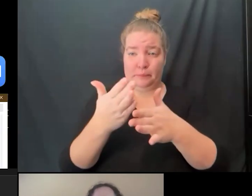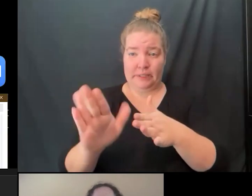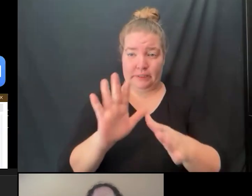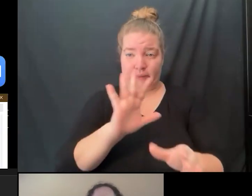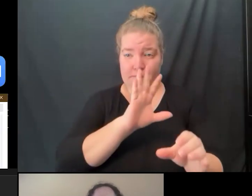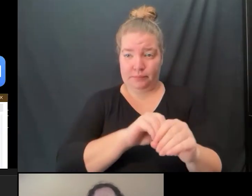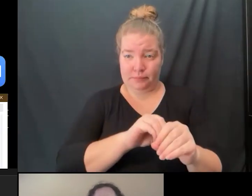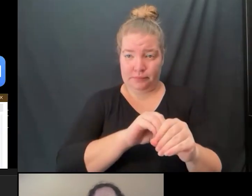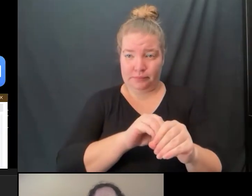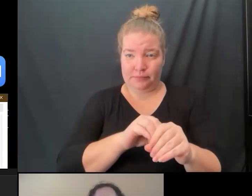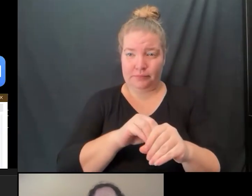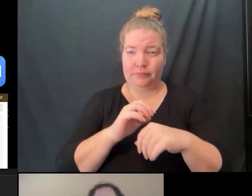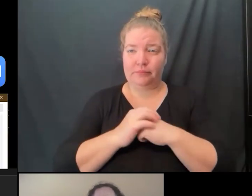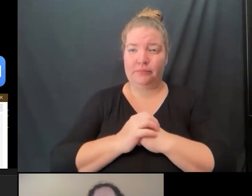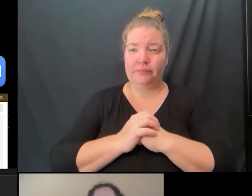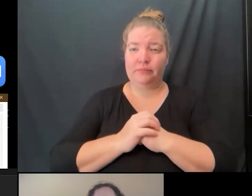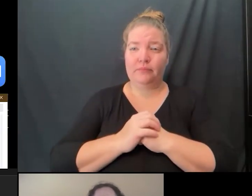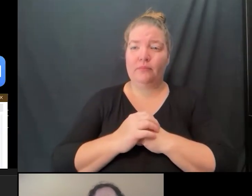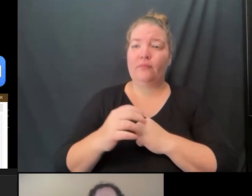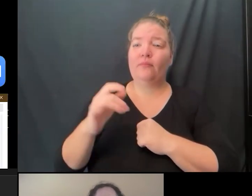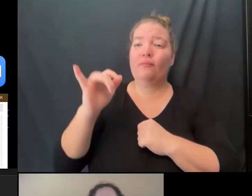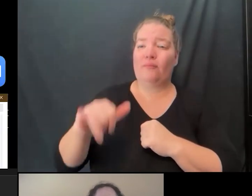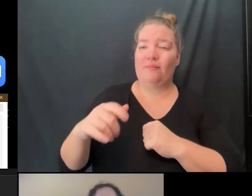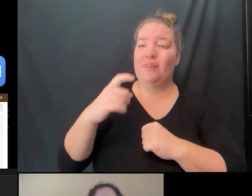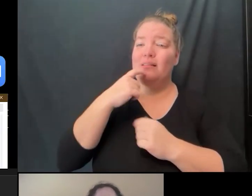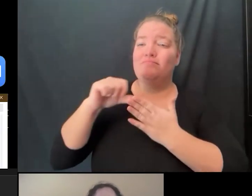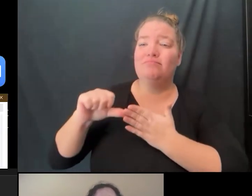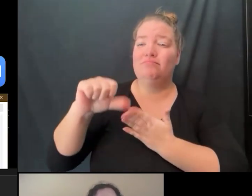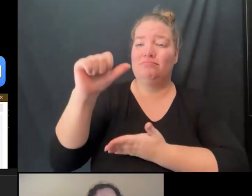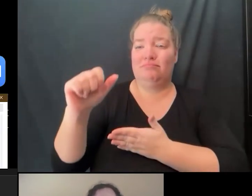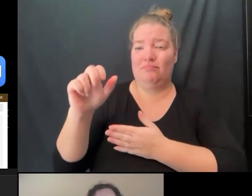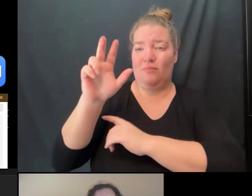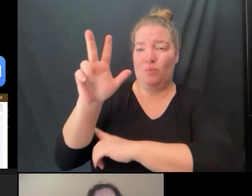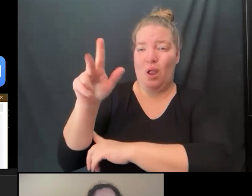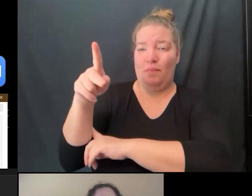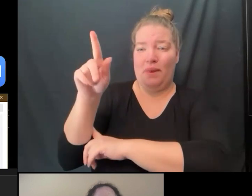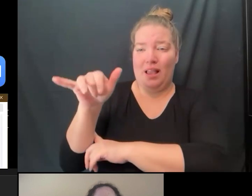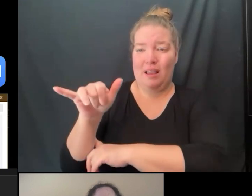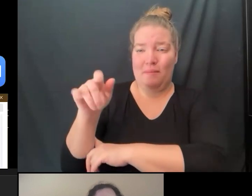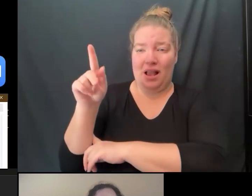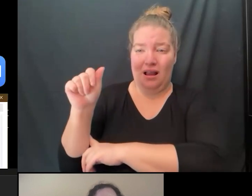And so their Canadian headquarters in Alberta is already generating us fine captions.